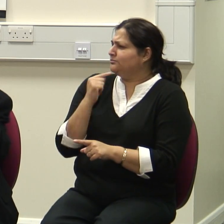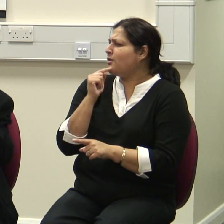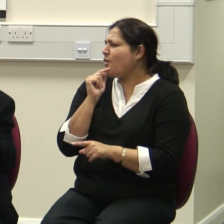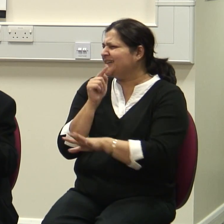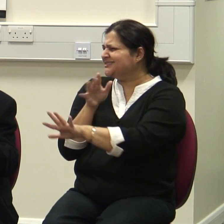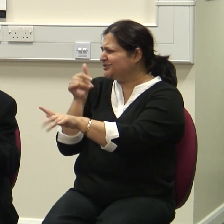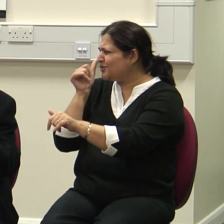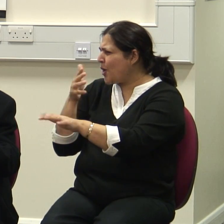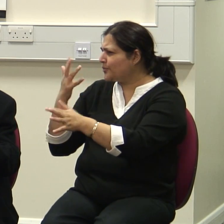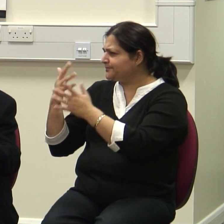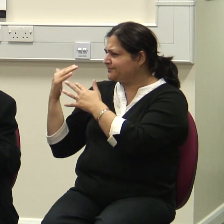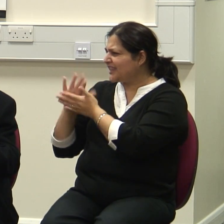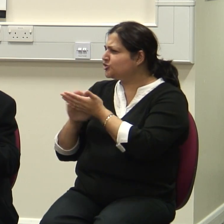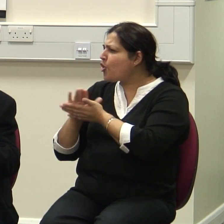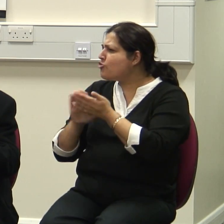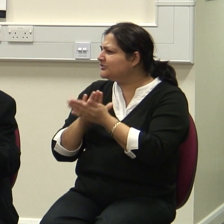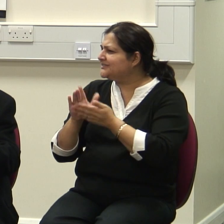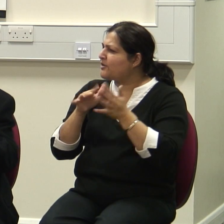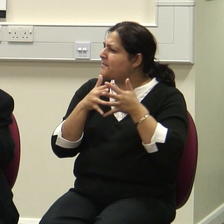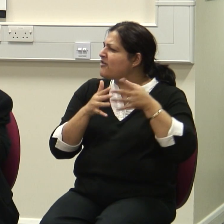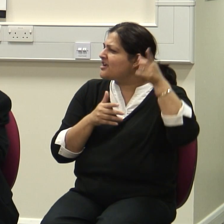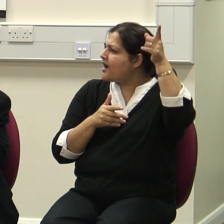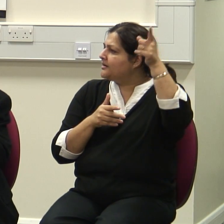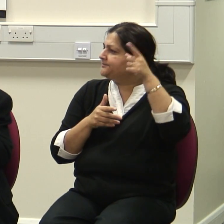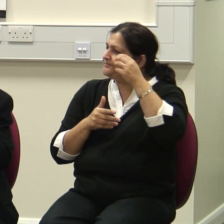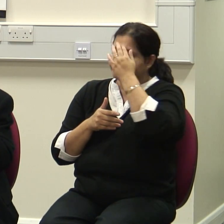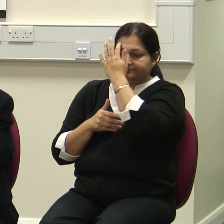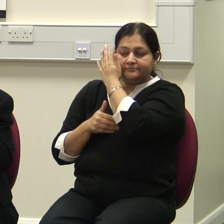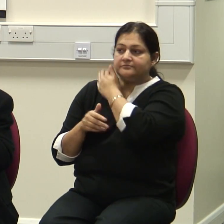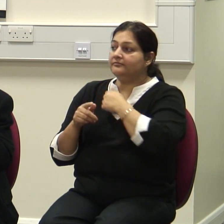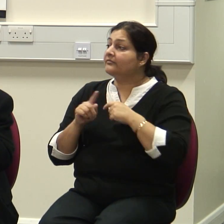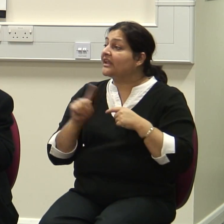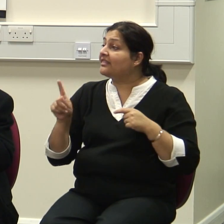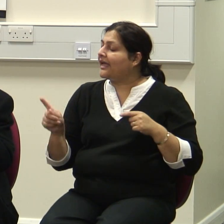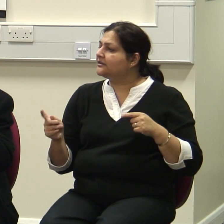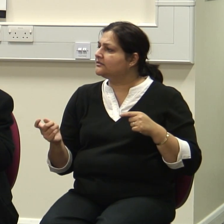was stories about it from America, and then it turns out that many of these priests were,